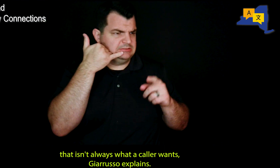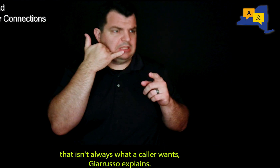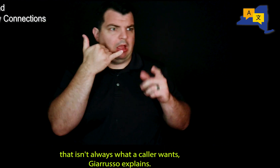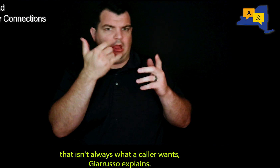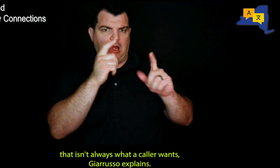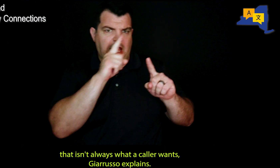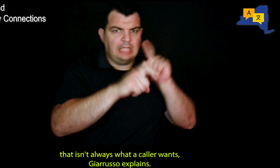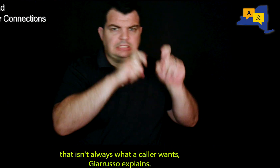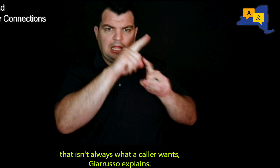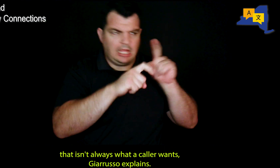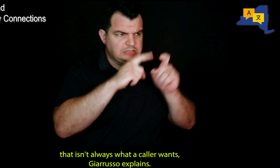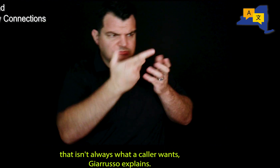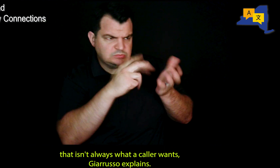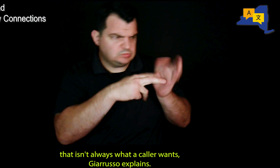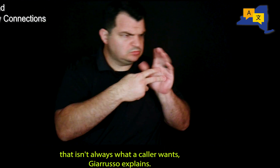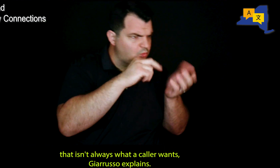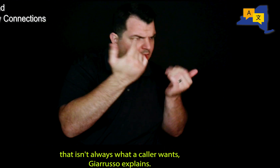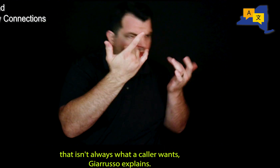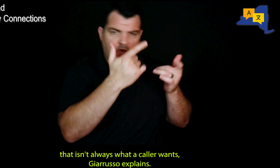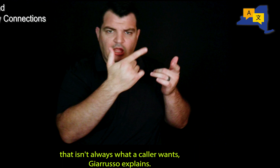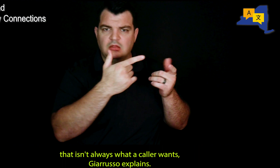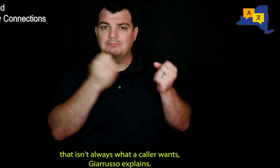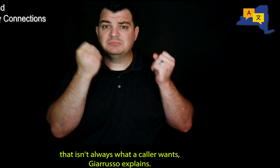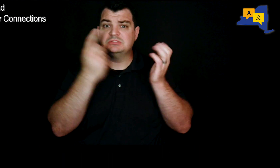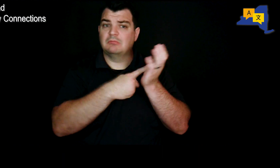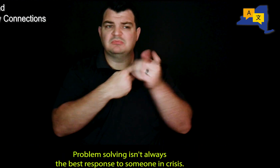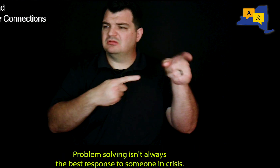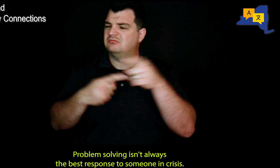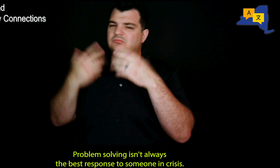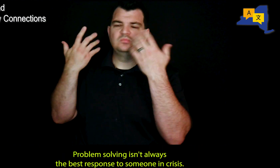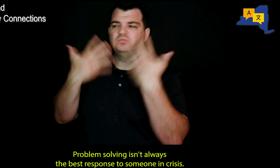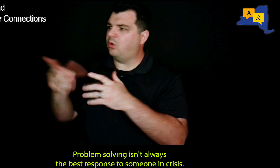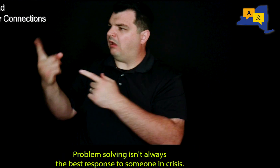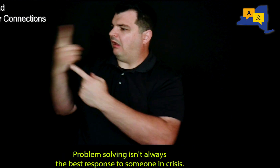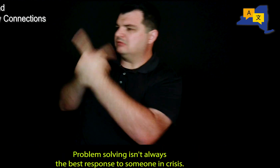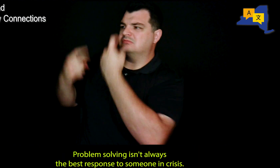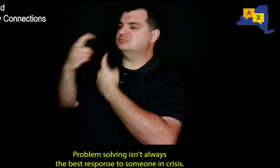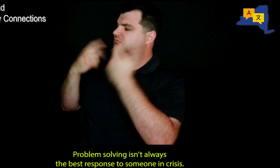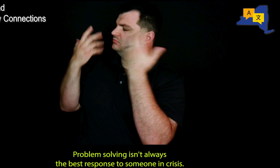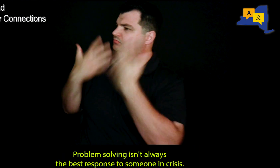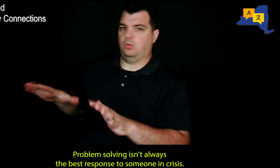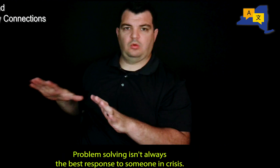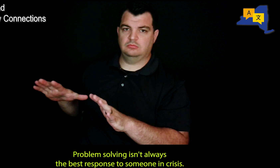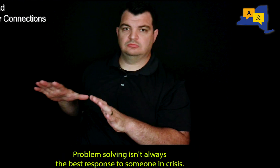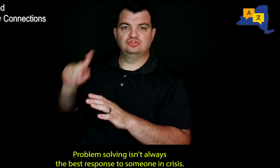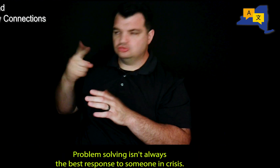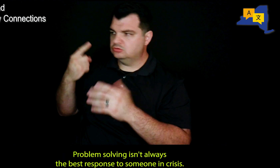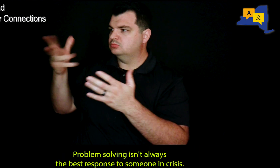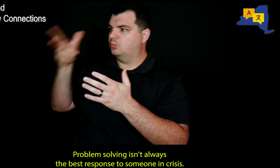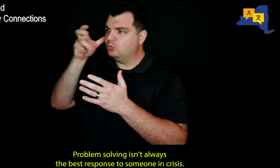that isn't always what a caller wants, Giarrusso explains. Problem solving isn't always the best response to someone in crisis.